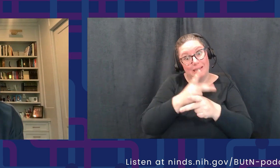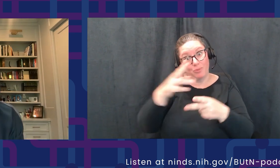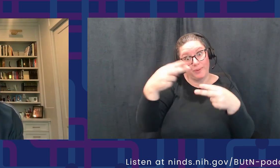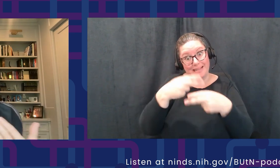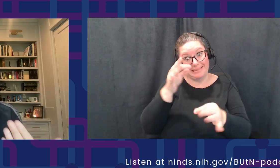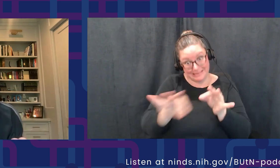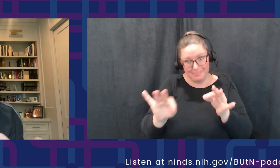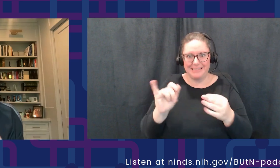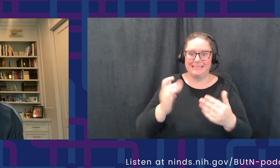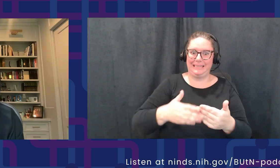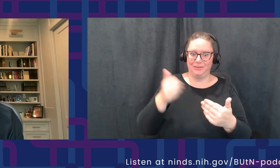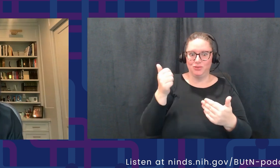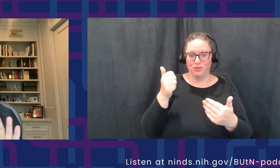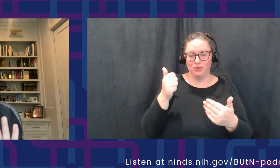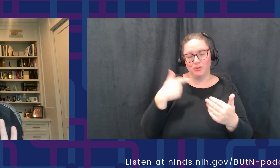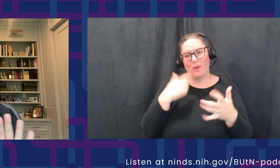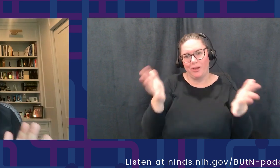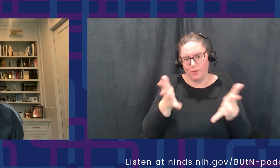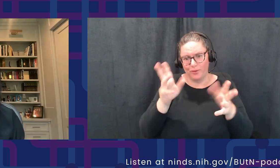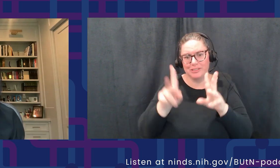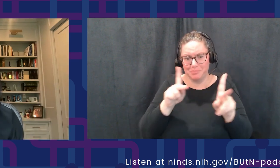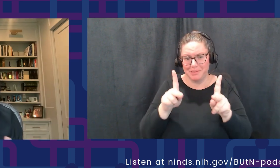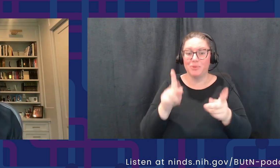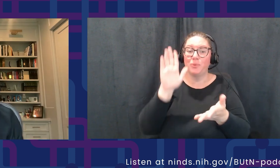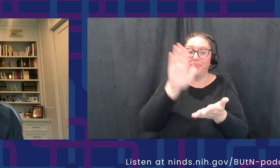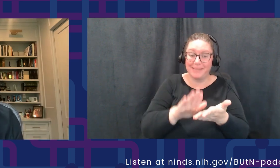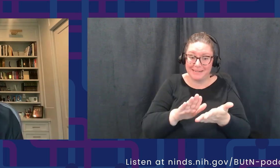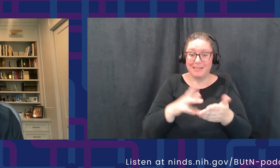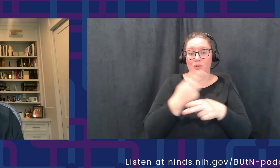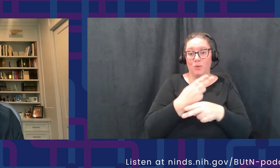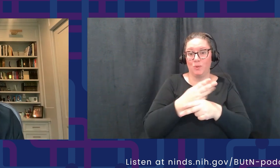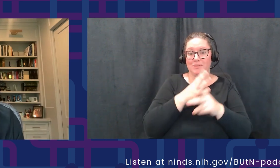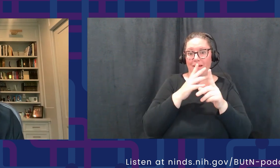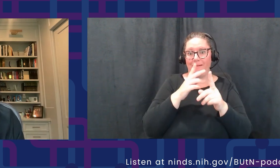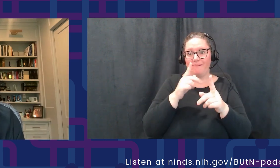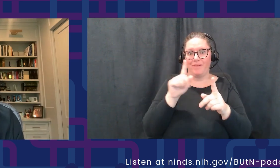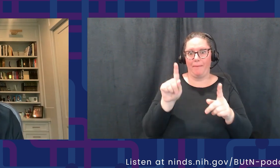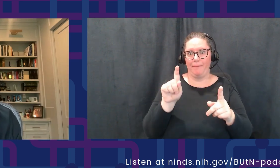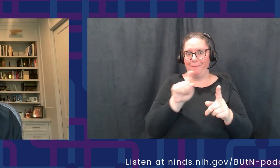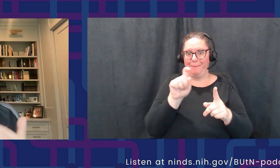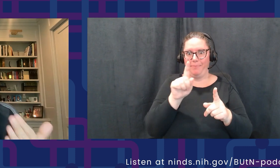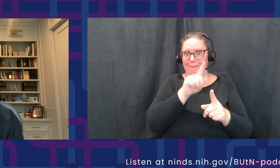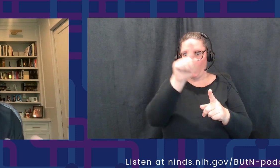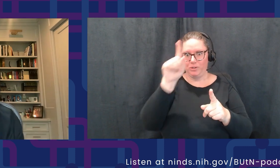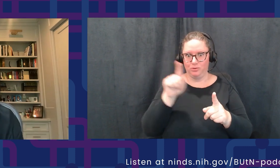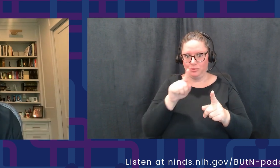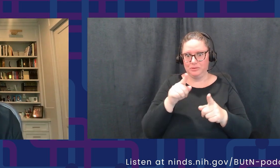So I would encourage people to minimize the use of pointers as much as possible and describe what they're seeing.